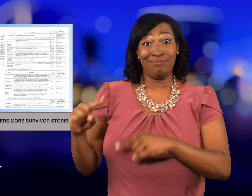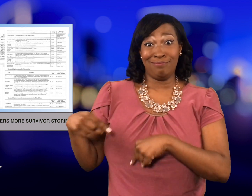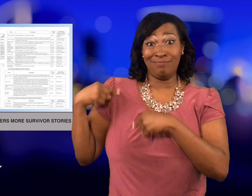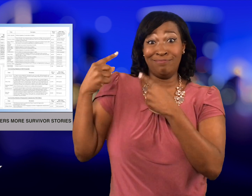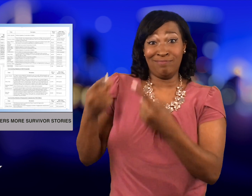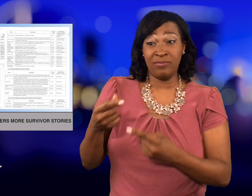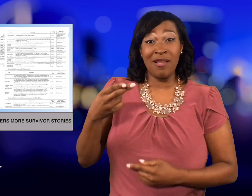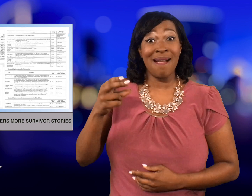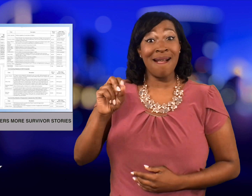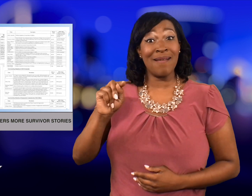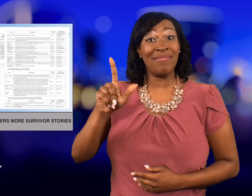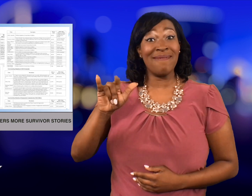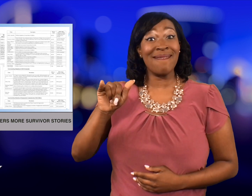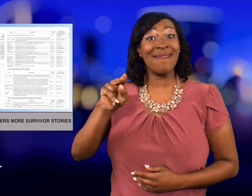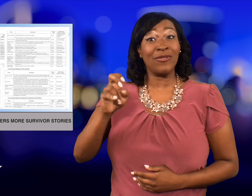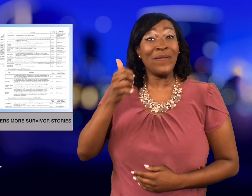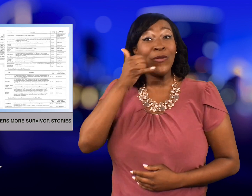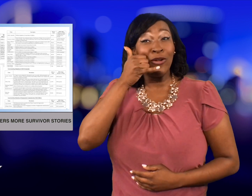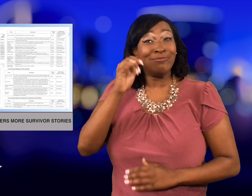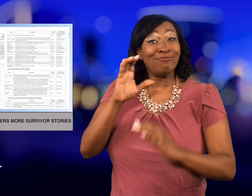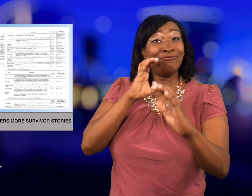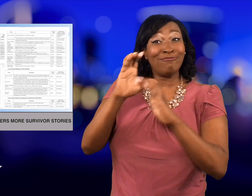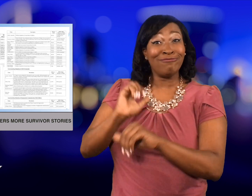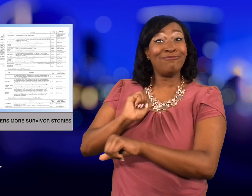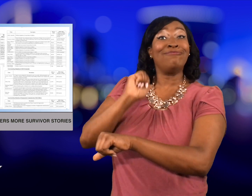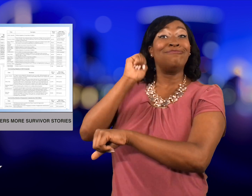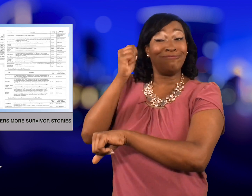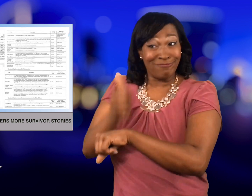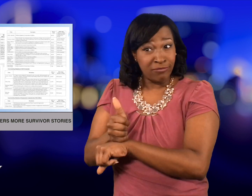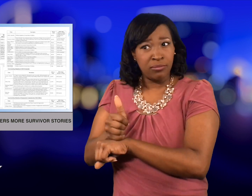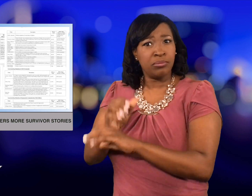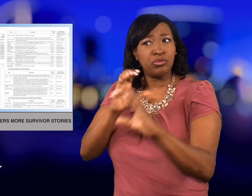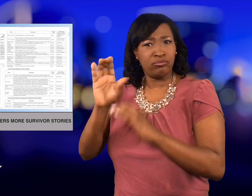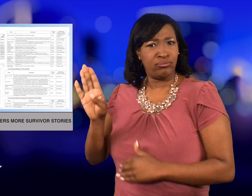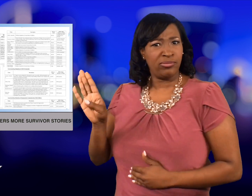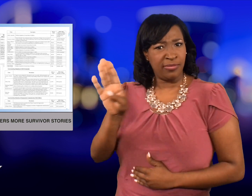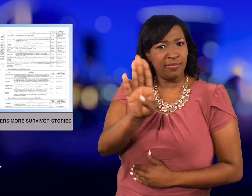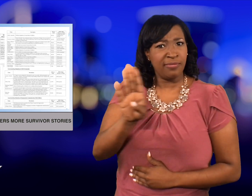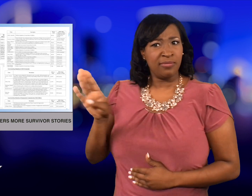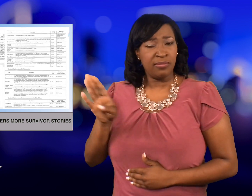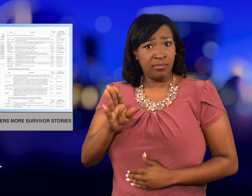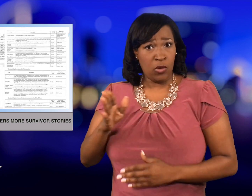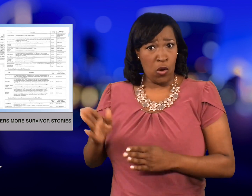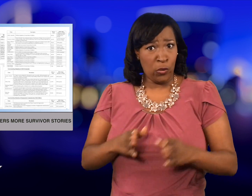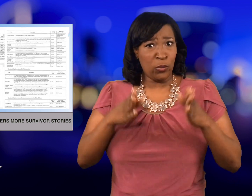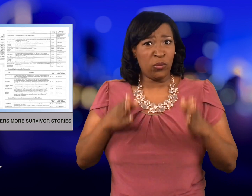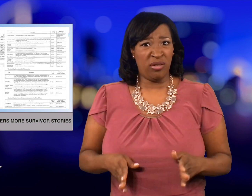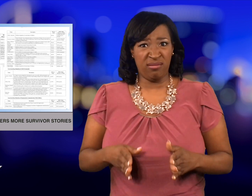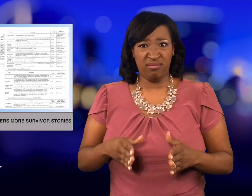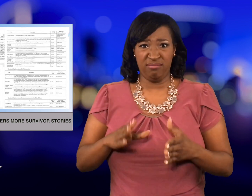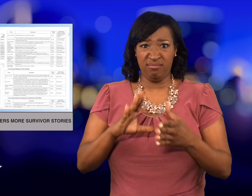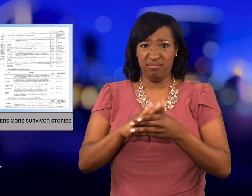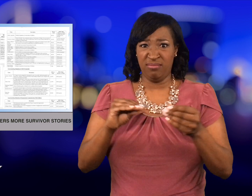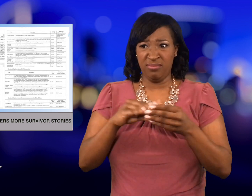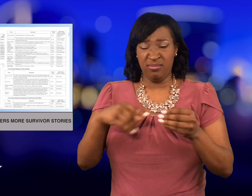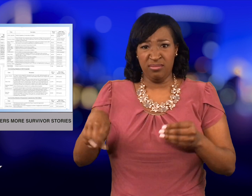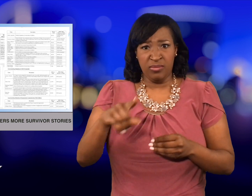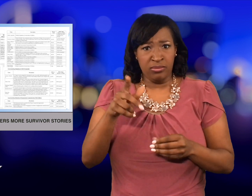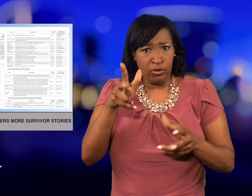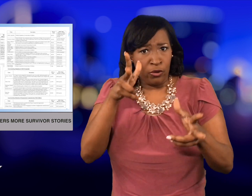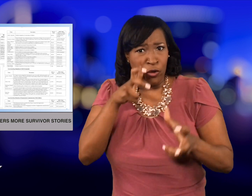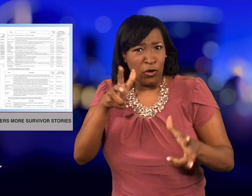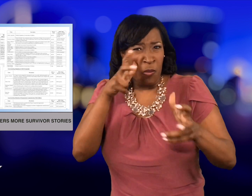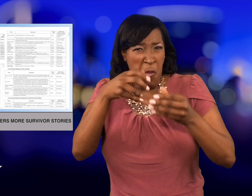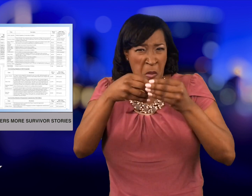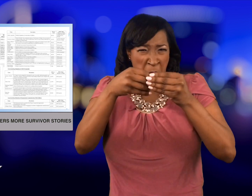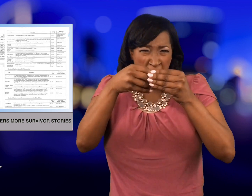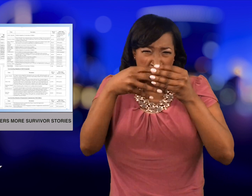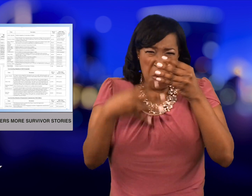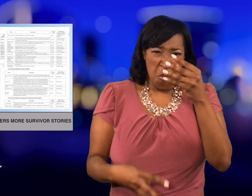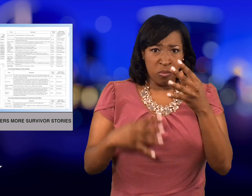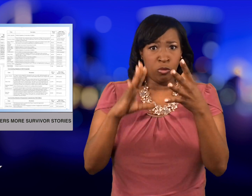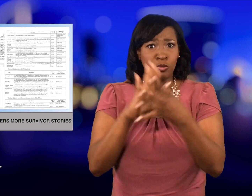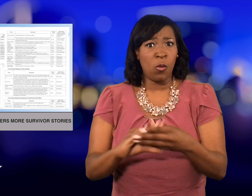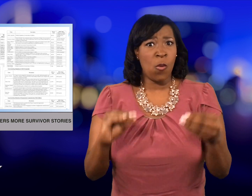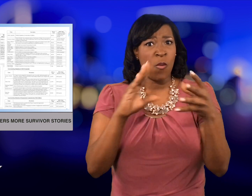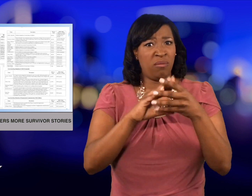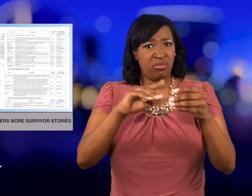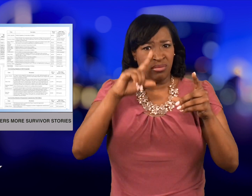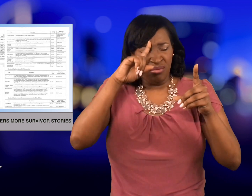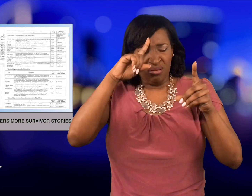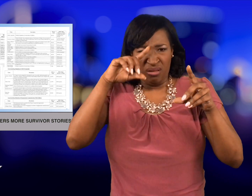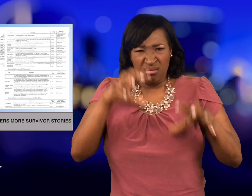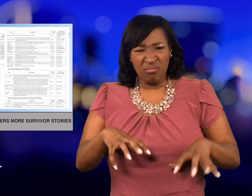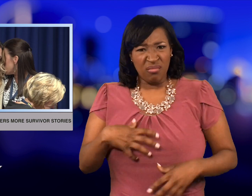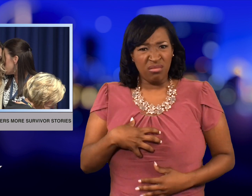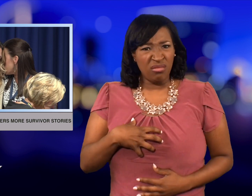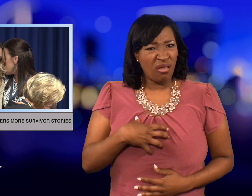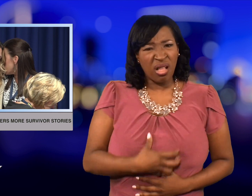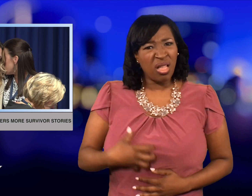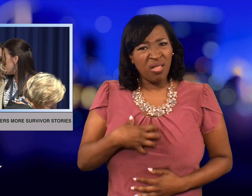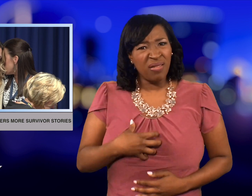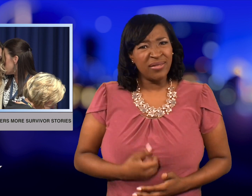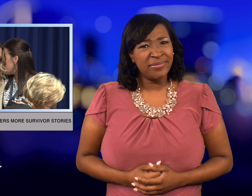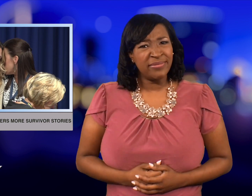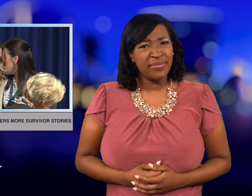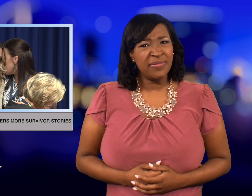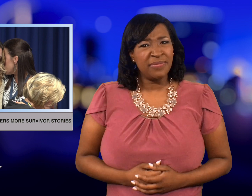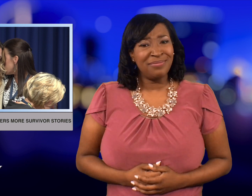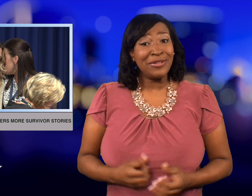Since the hotline was set up, organizers say even more horror stories have been uncovered.